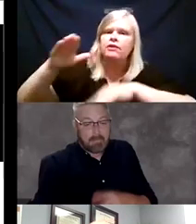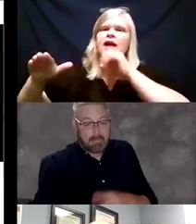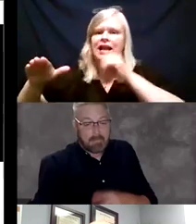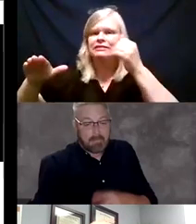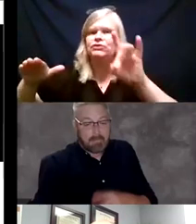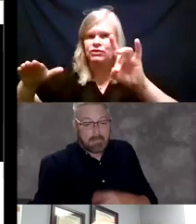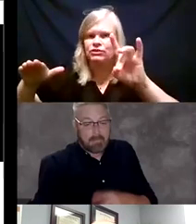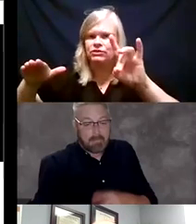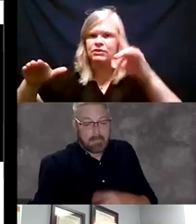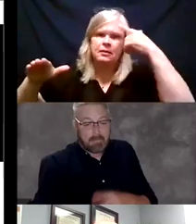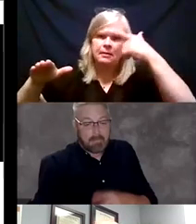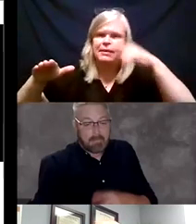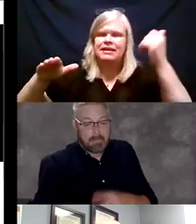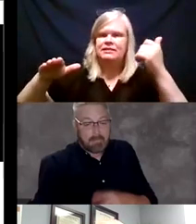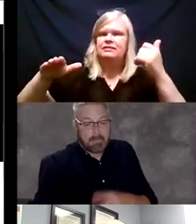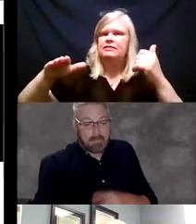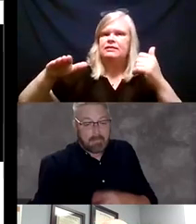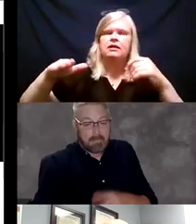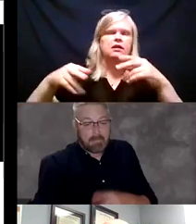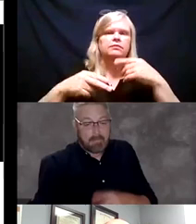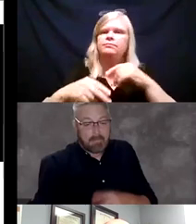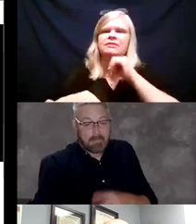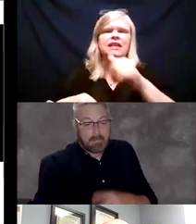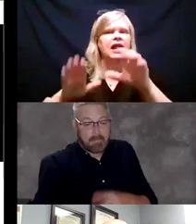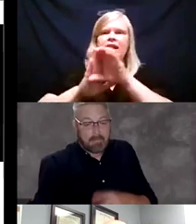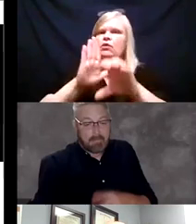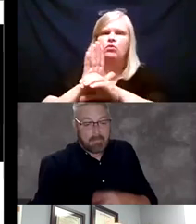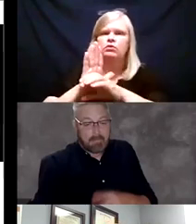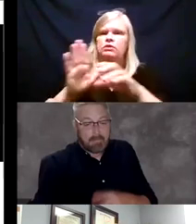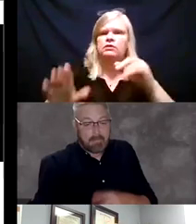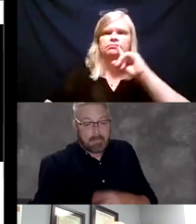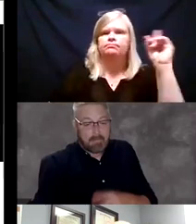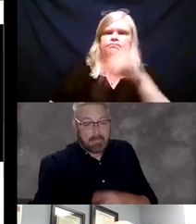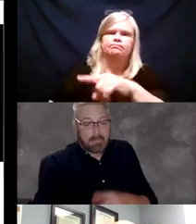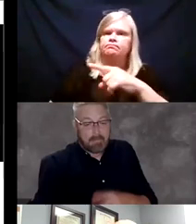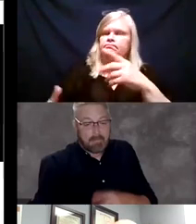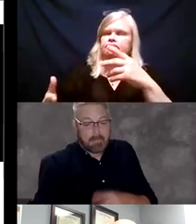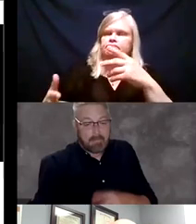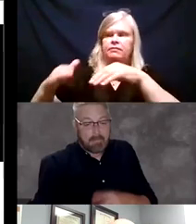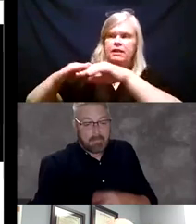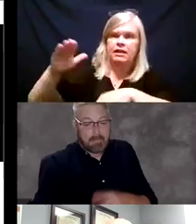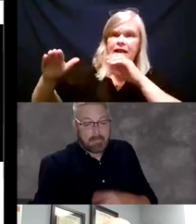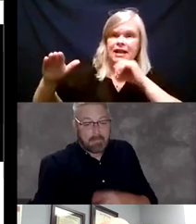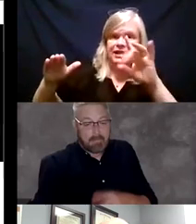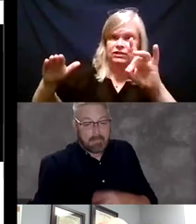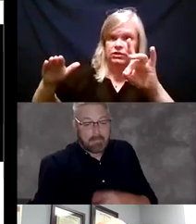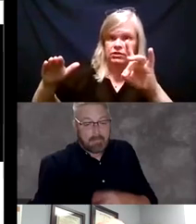THAT'S BECAUSE IT'S FOUND TO BE UNCONSTITUTIONAL TO HAVE MANDATORY LIFE SENTENCES WITH NO POSSIBILITY OF PAROLE FOR